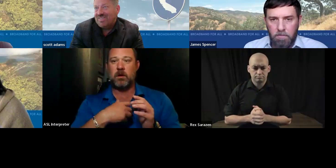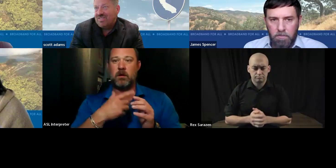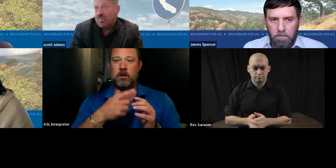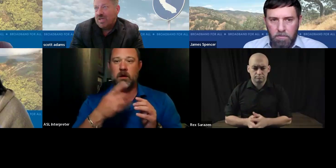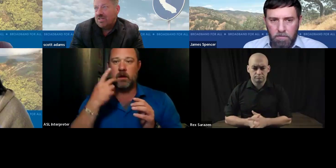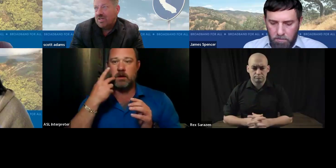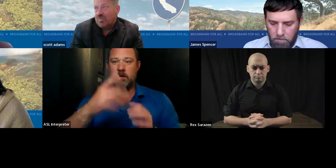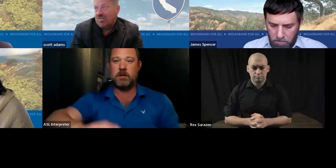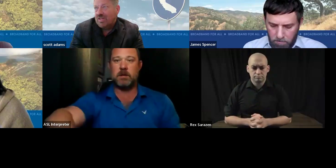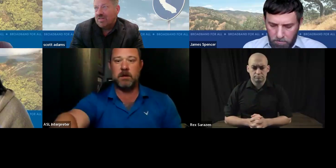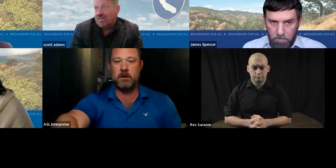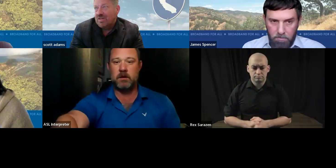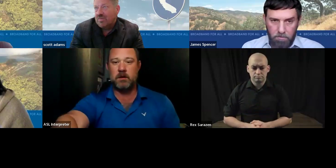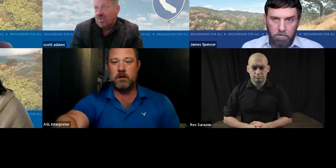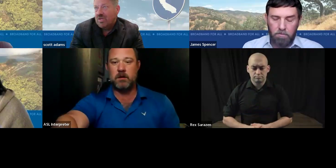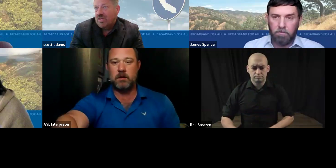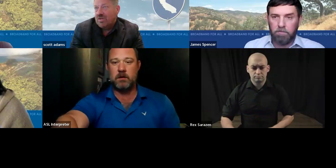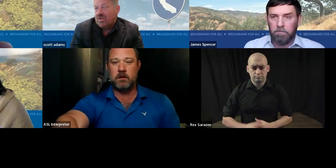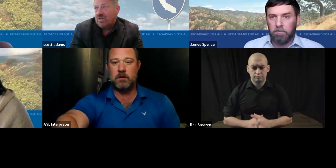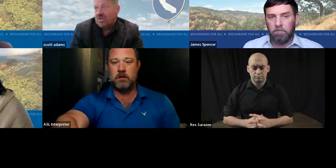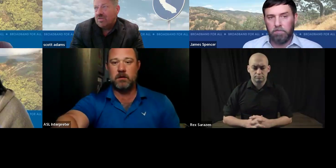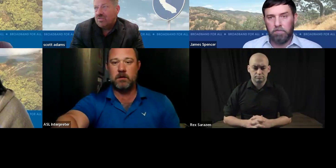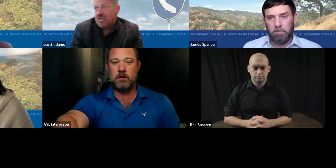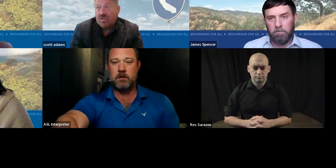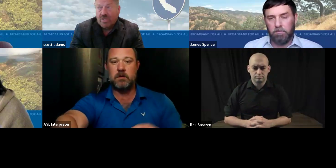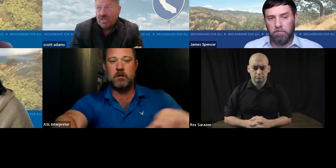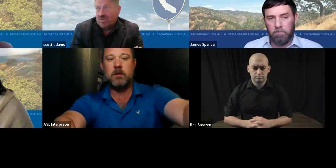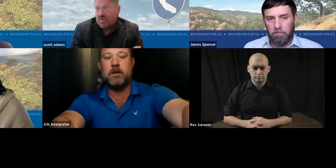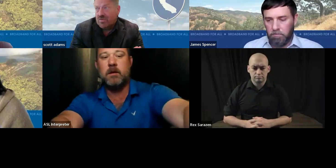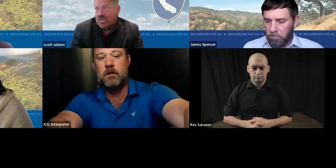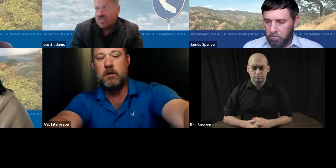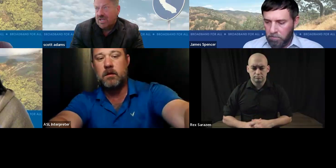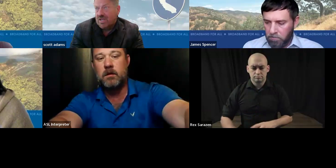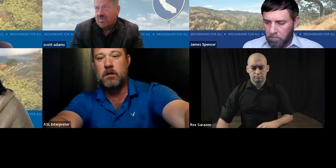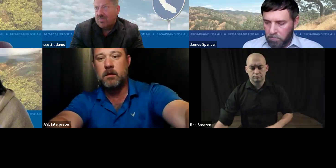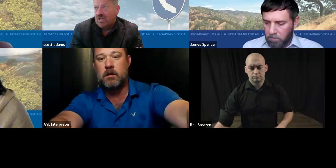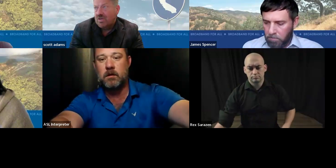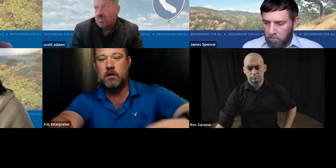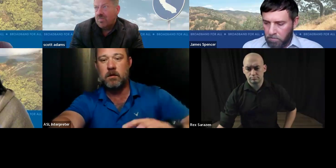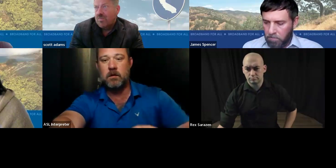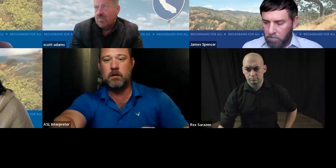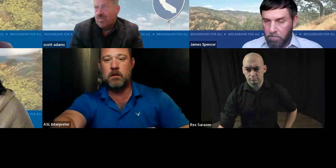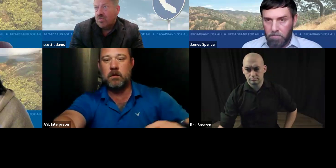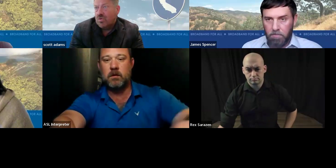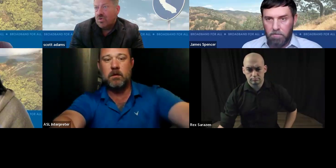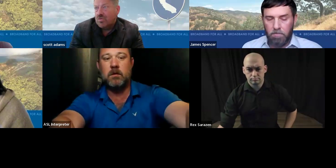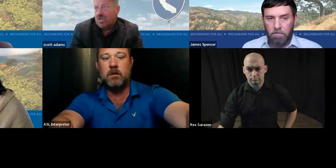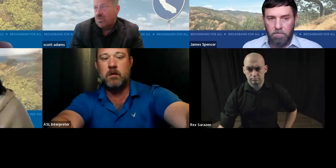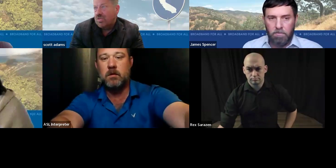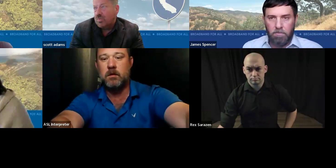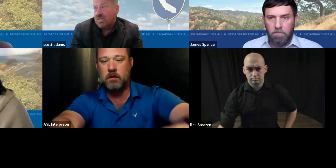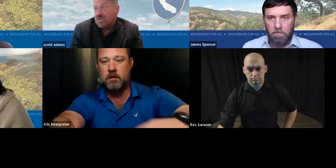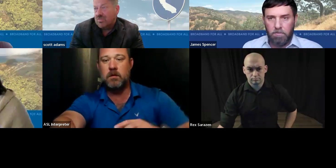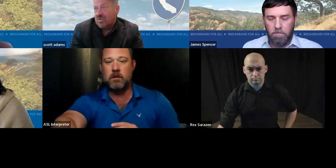to back clean up on that. Generally, we can't speak for the NTIA or know what their plans